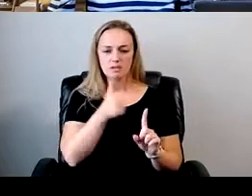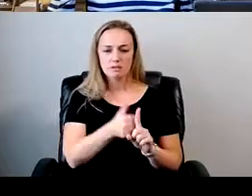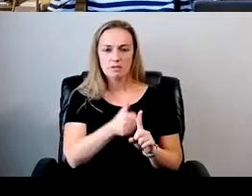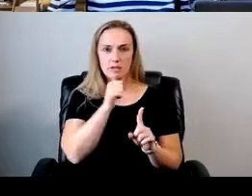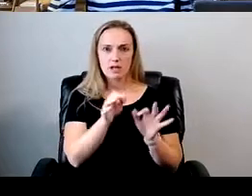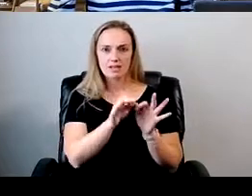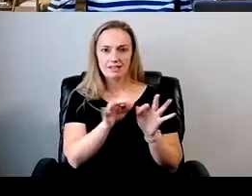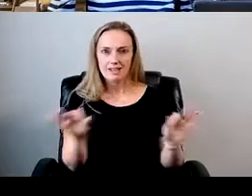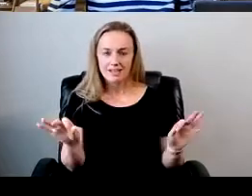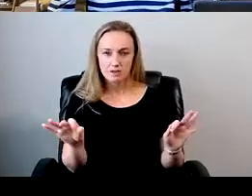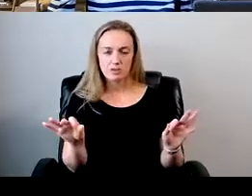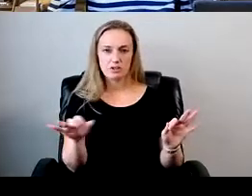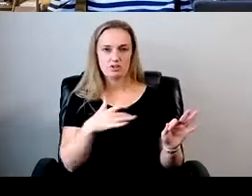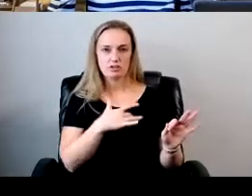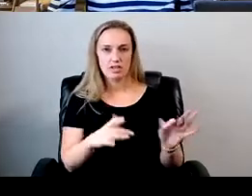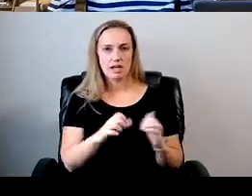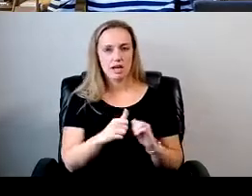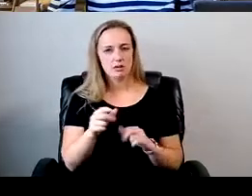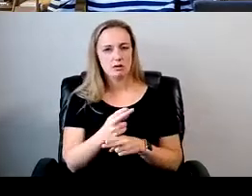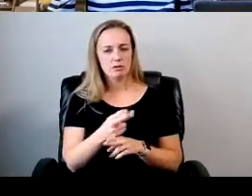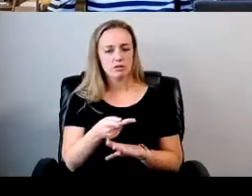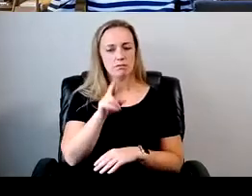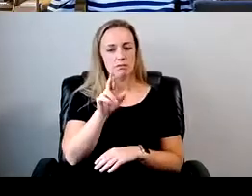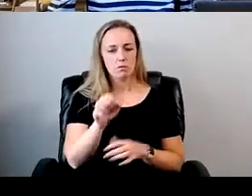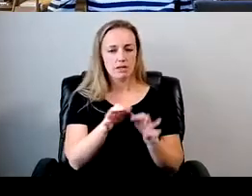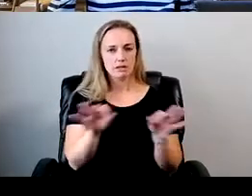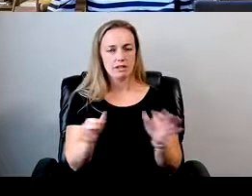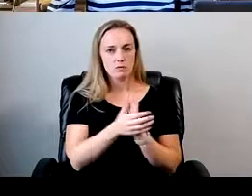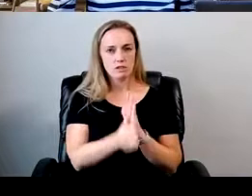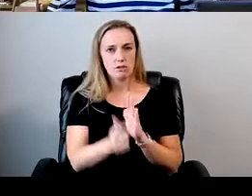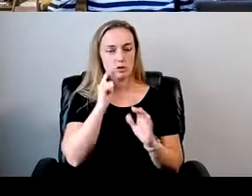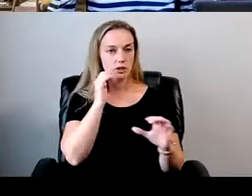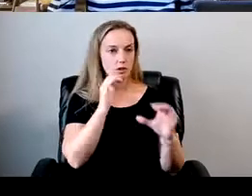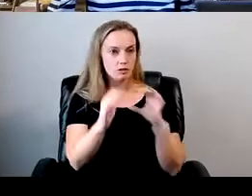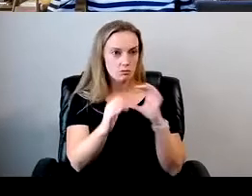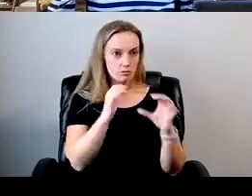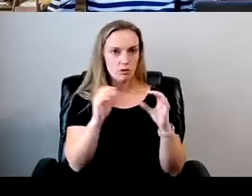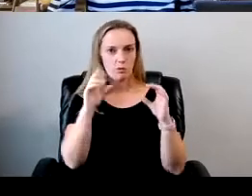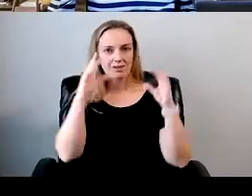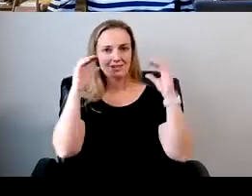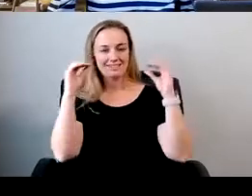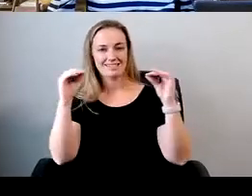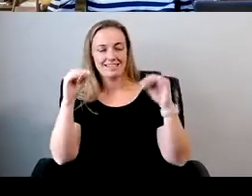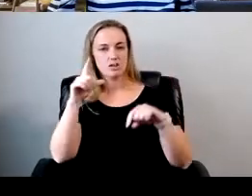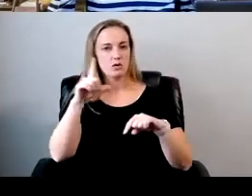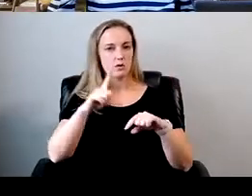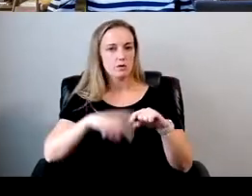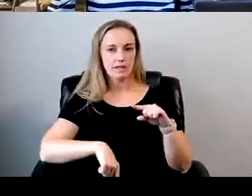How do you use pre-language skills to communicate or teach people who cannot relate to assistive communication devices?